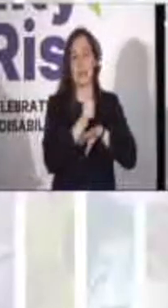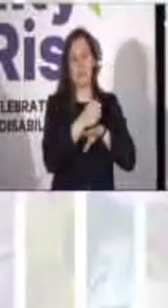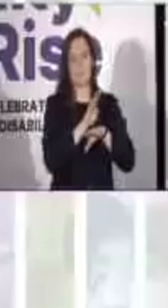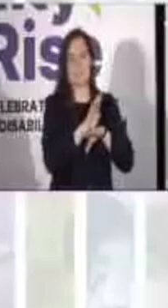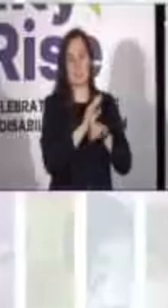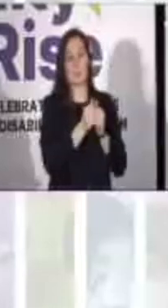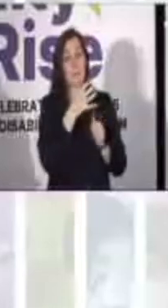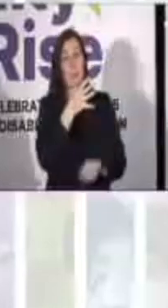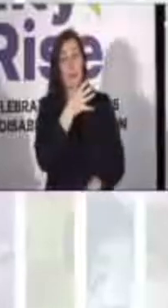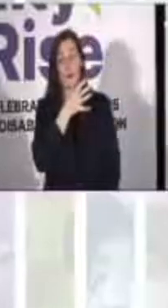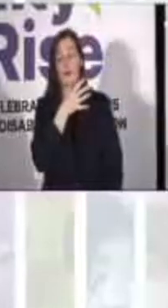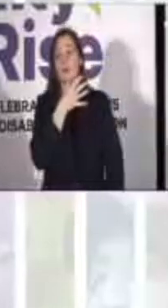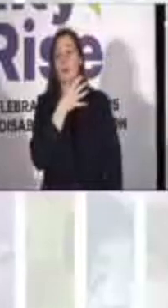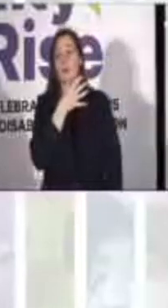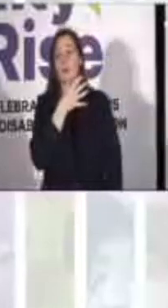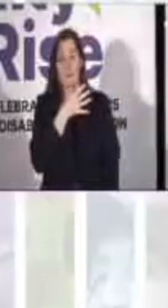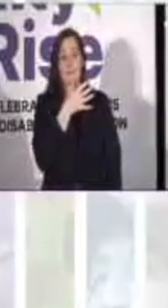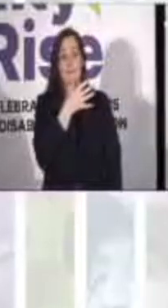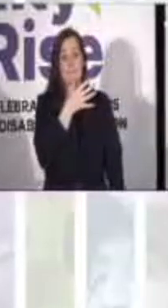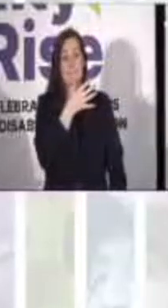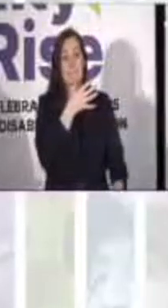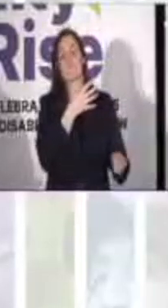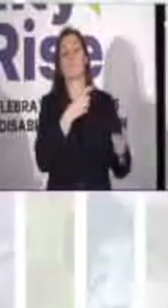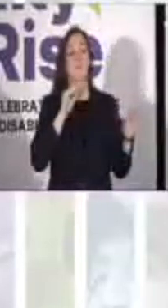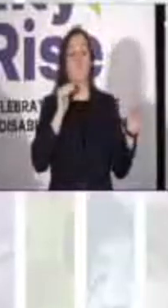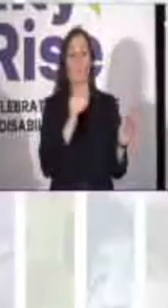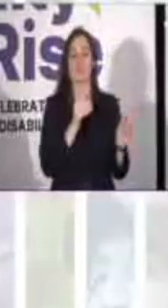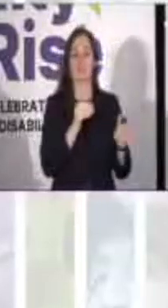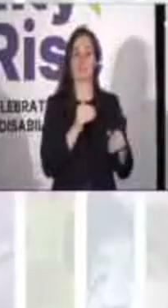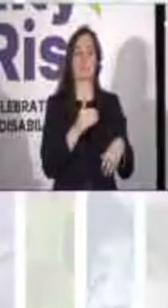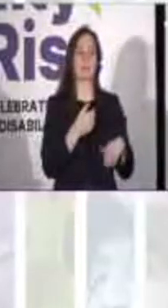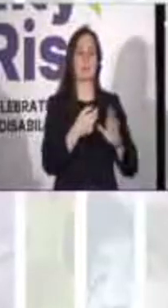WE TEAMED UP TO FOCUS ON BRANDING AND MARKETING AND WEBSITE DEVELOPMENT